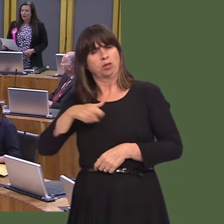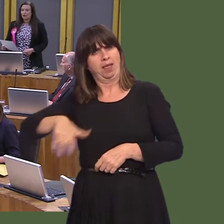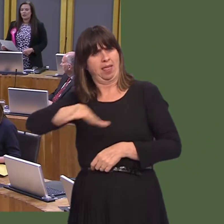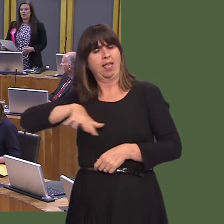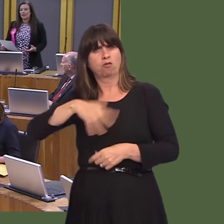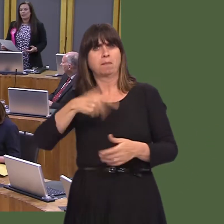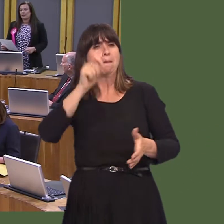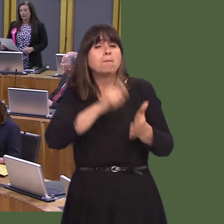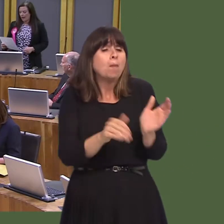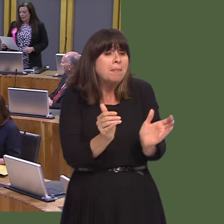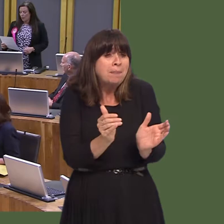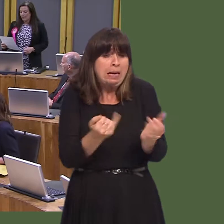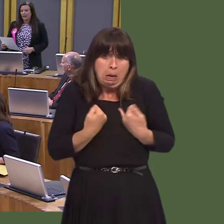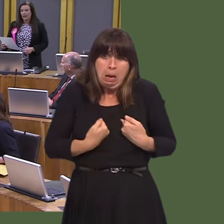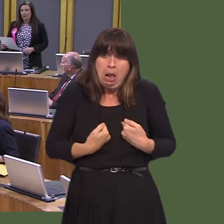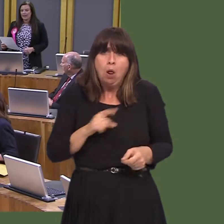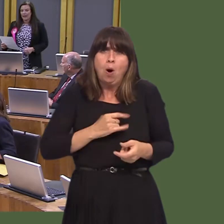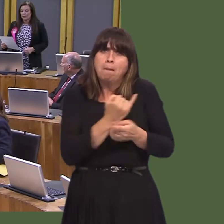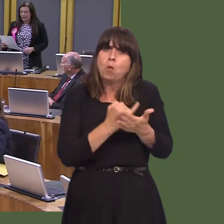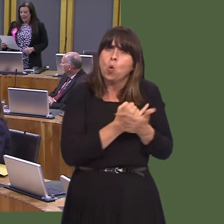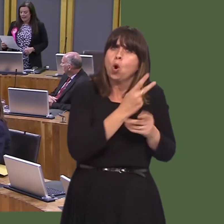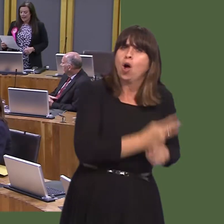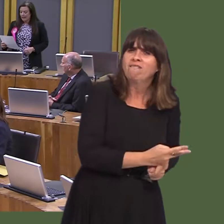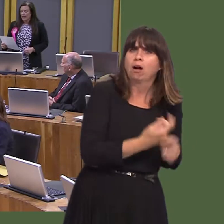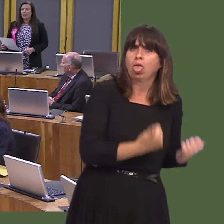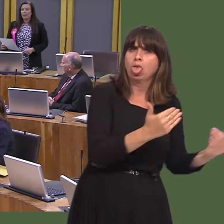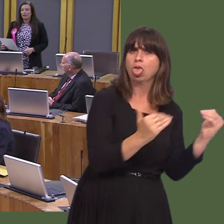During her statement on animal welfare, the Cabinet Secretary said that getting a puppy